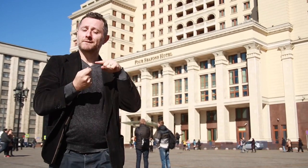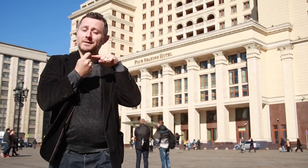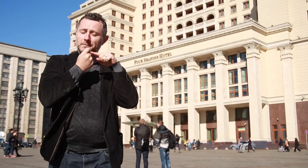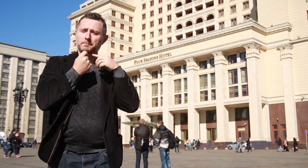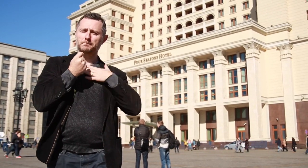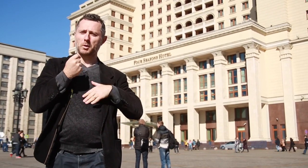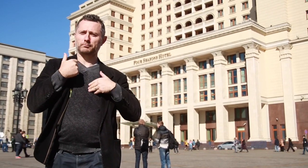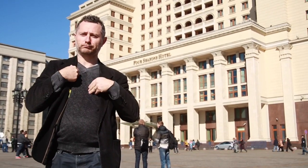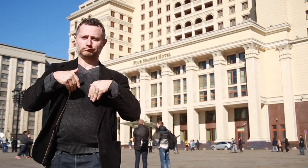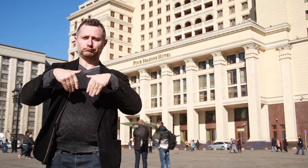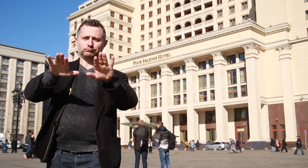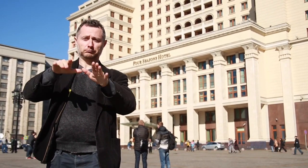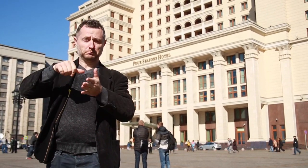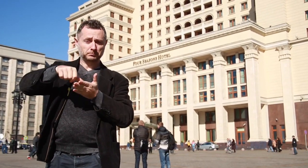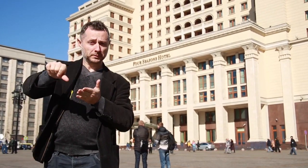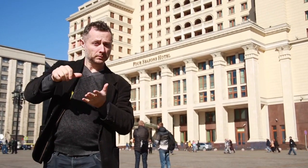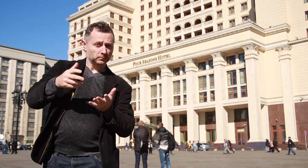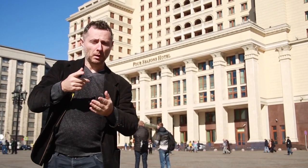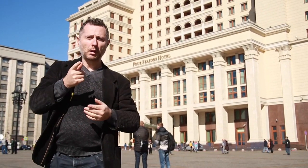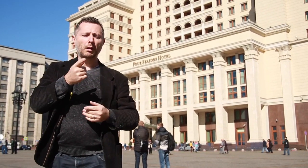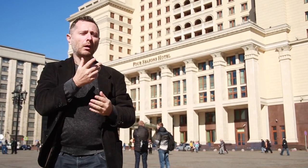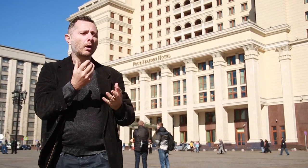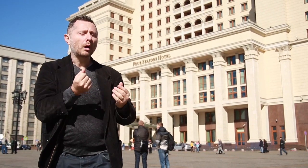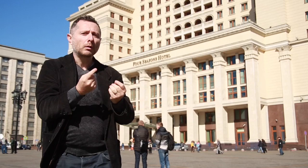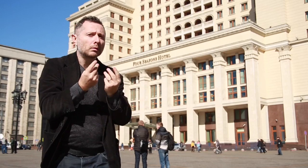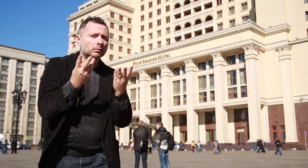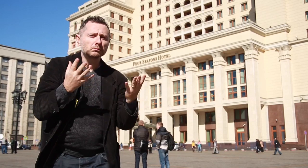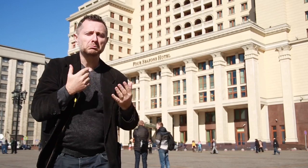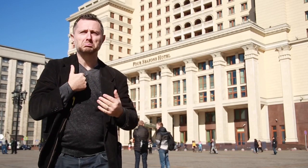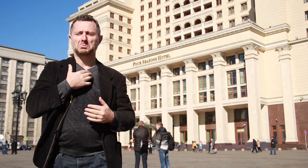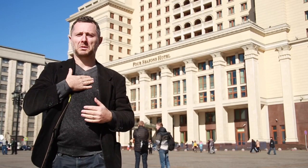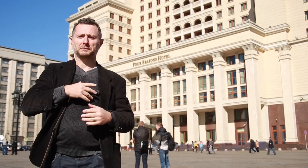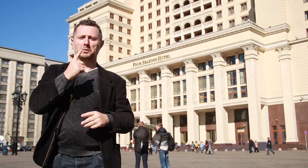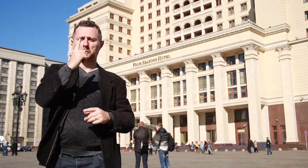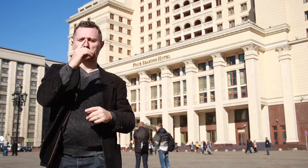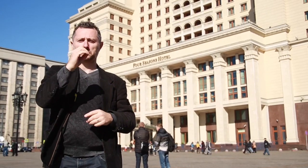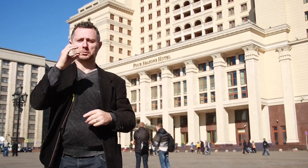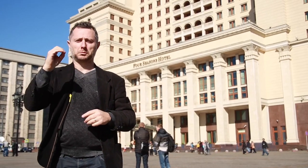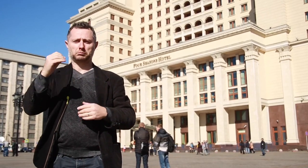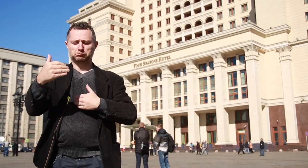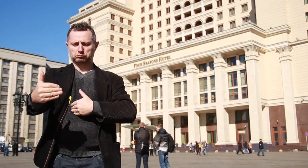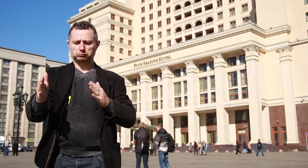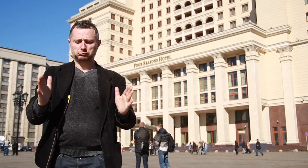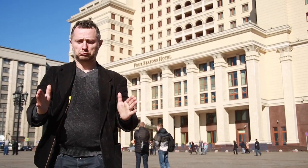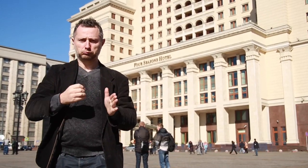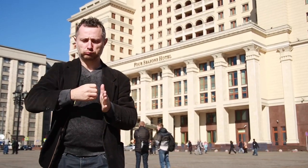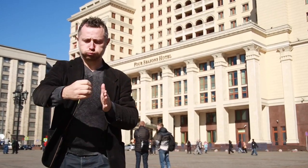would ask how many lipsticks that woman had. The woman would reply that they had 100 lipsticks and ask whether or not they wanted